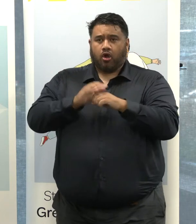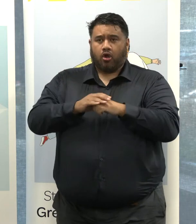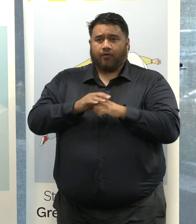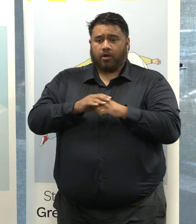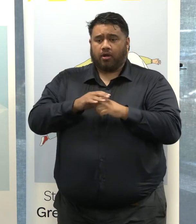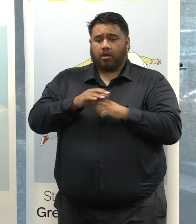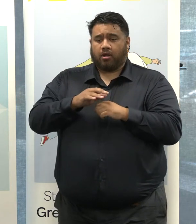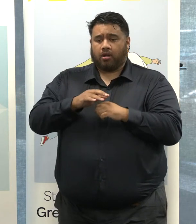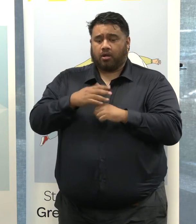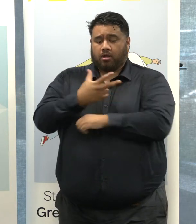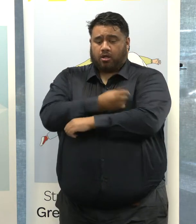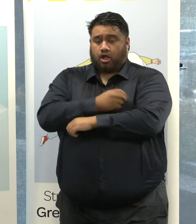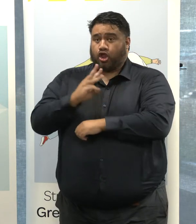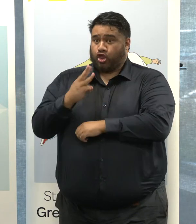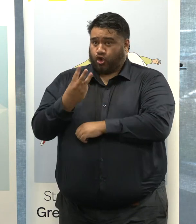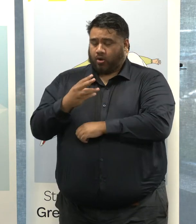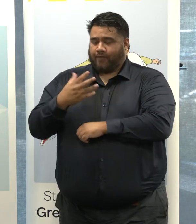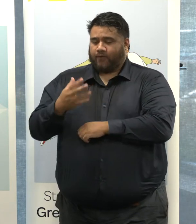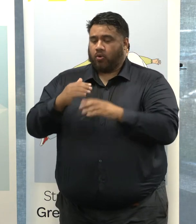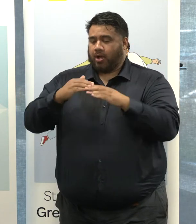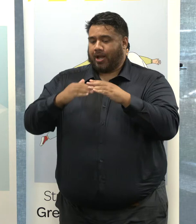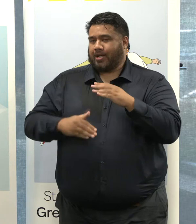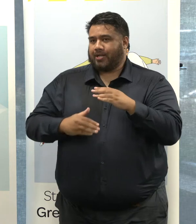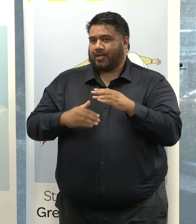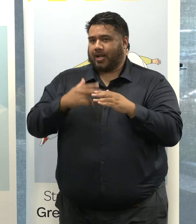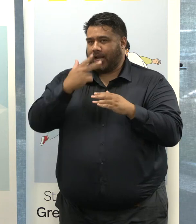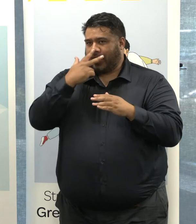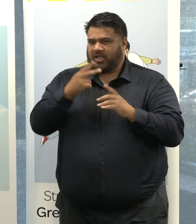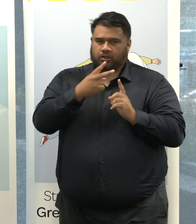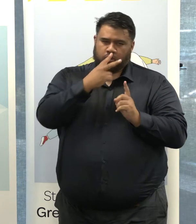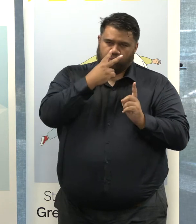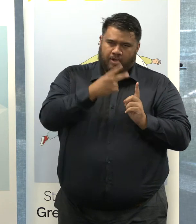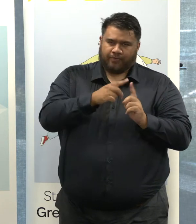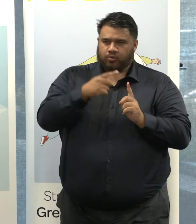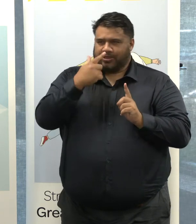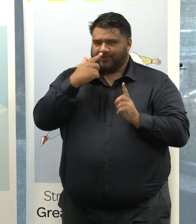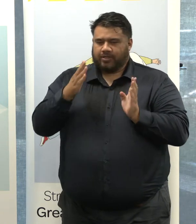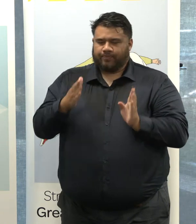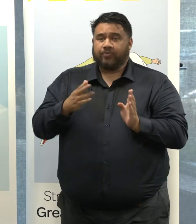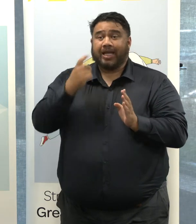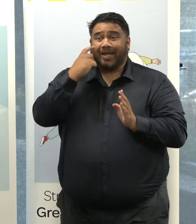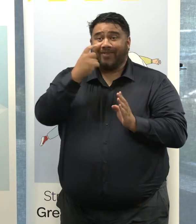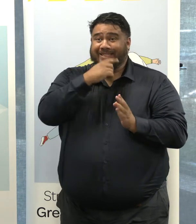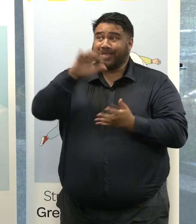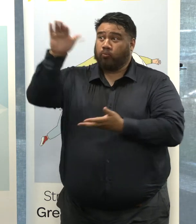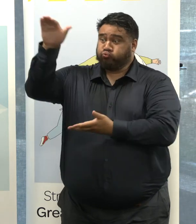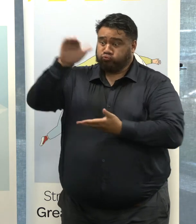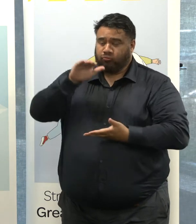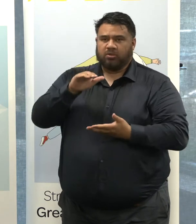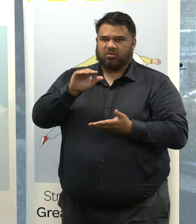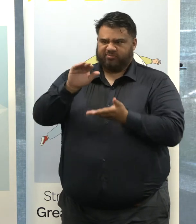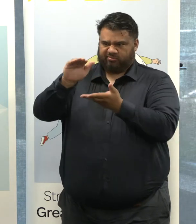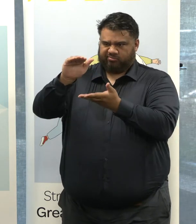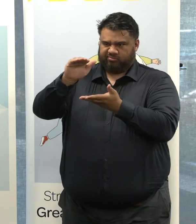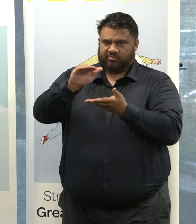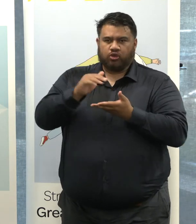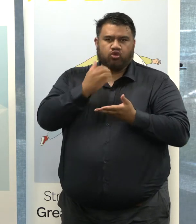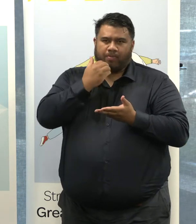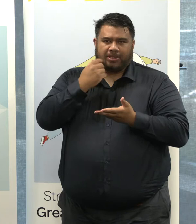from studies about the balance of benefits and risks of boosters in people aged 12 to